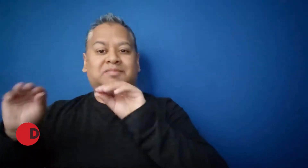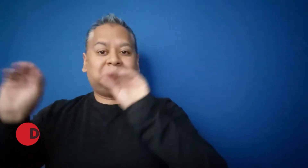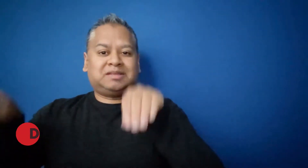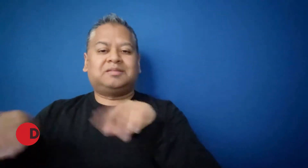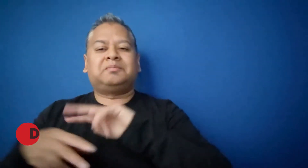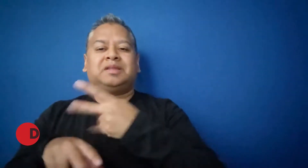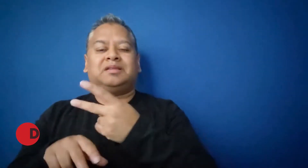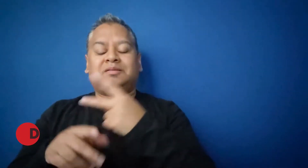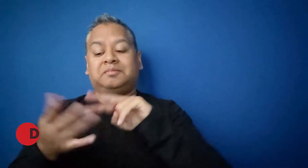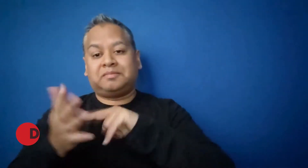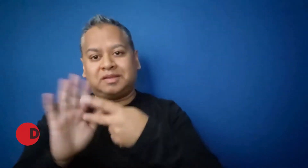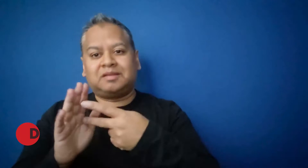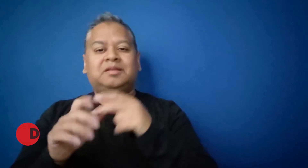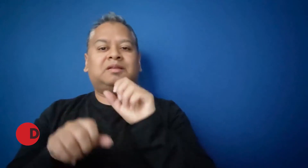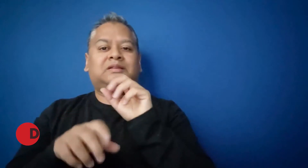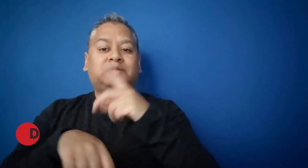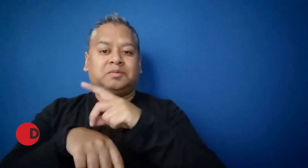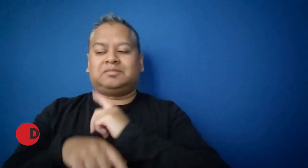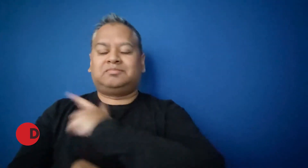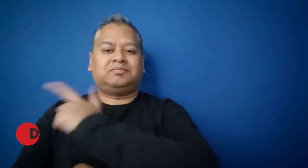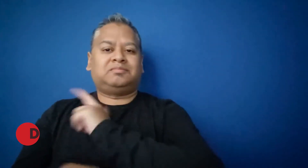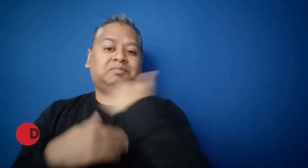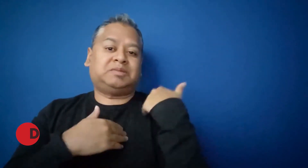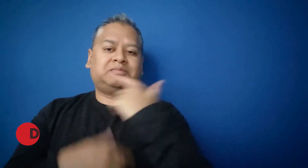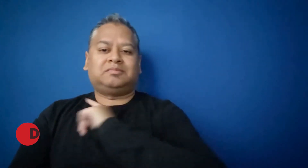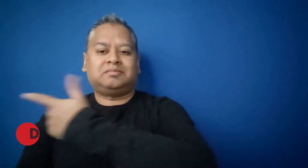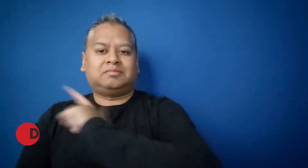The two of us divide 50% each meaning duties we take turns